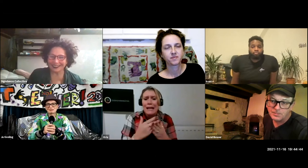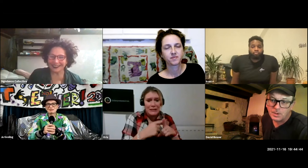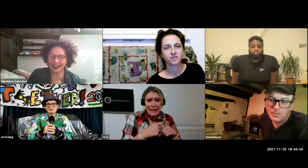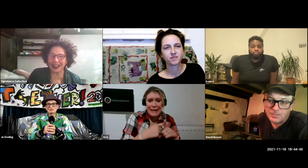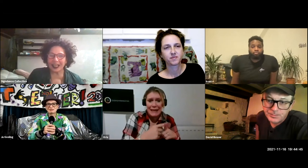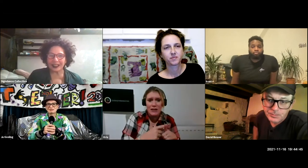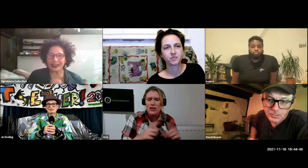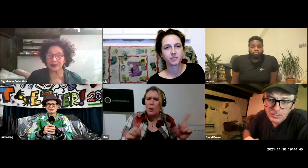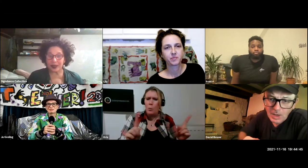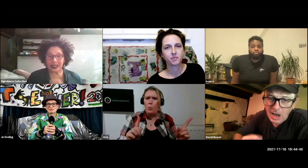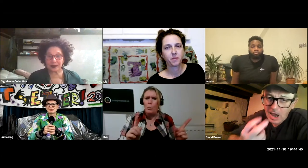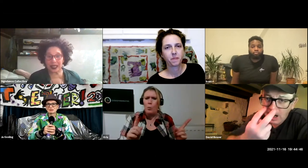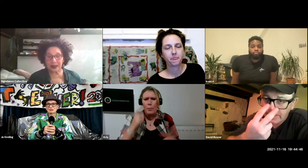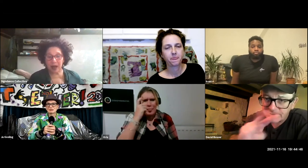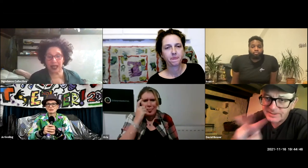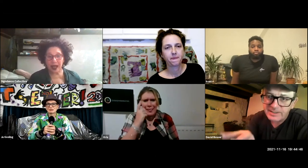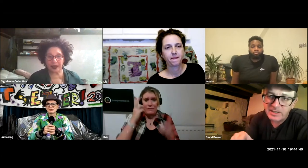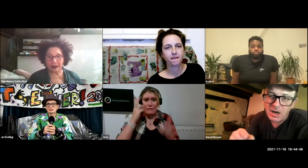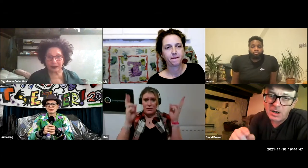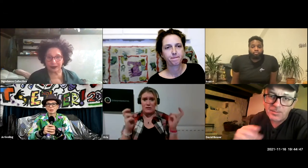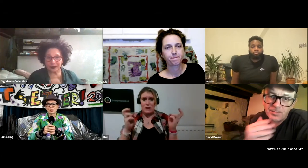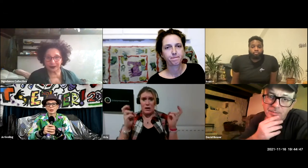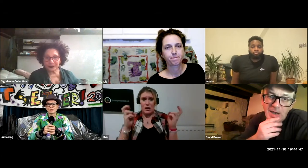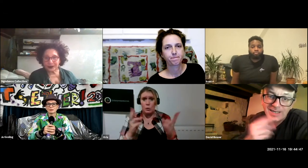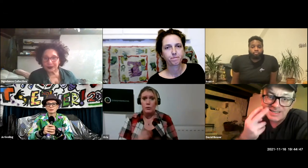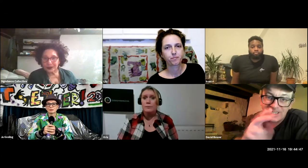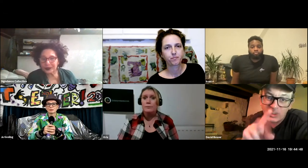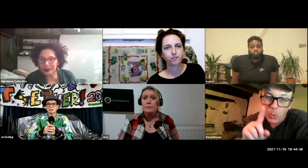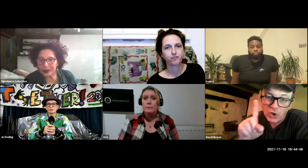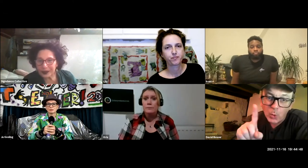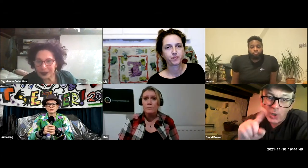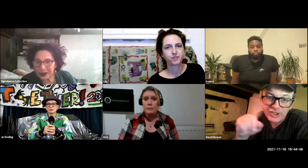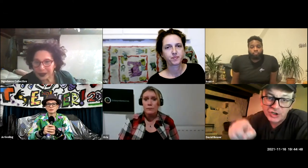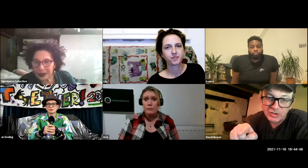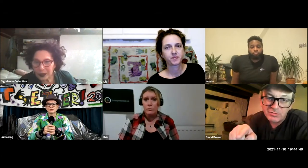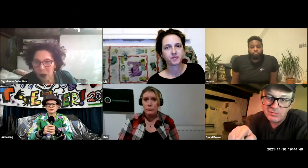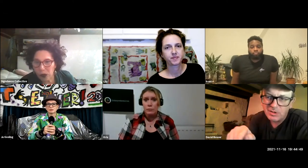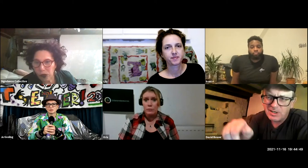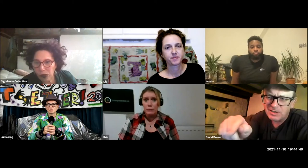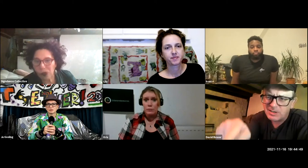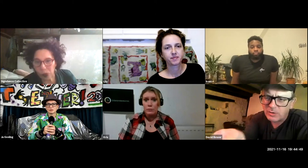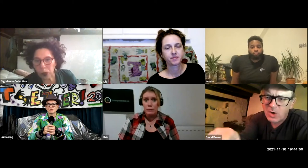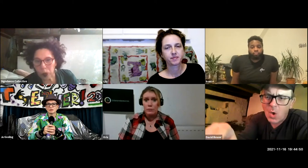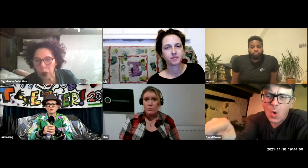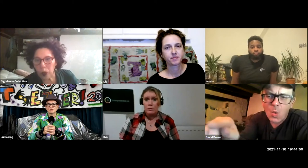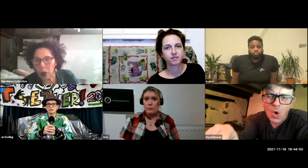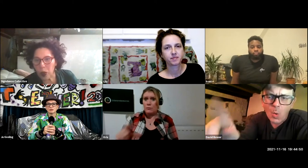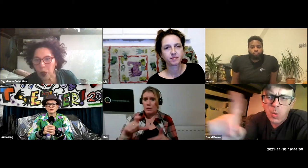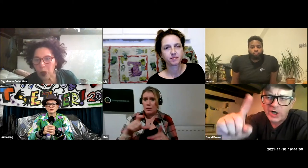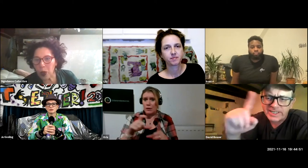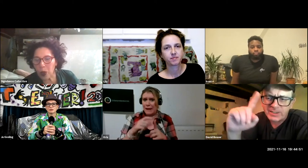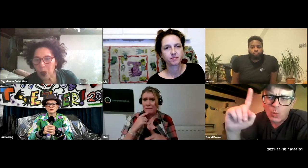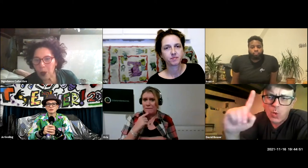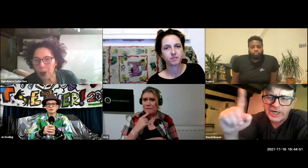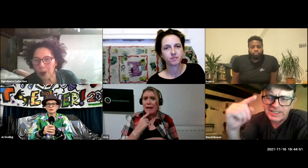Isolte? So Pedro de Senna and Tarik